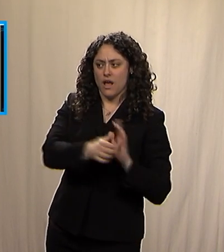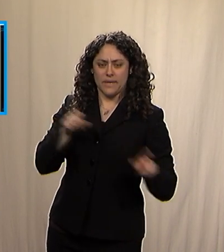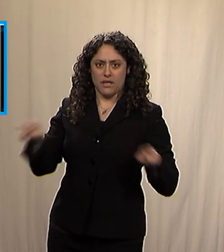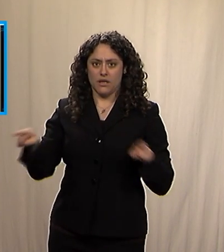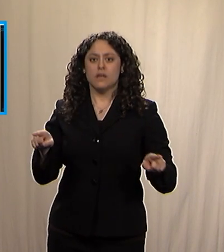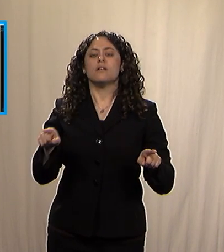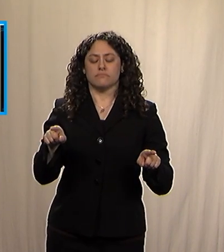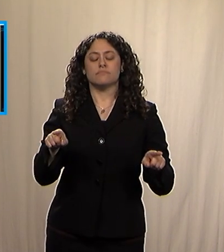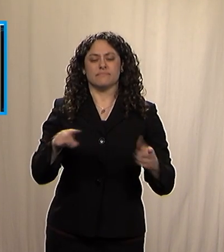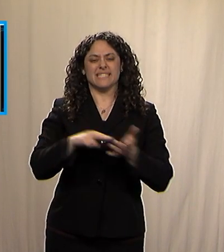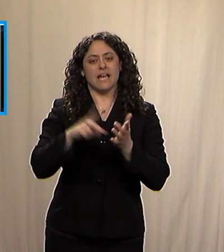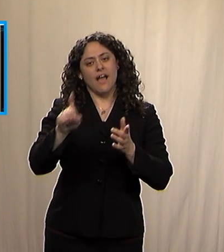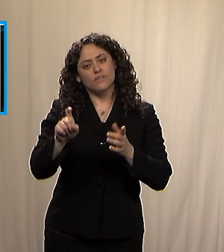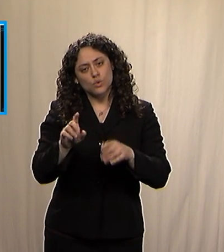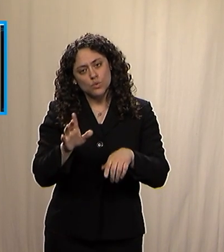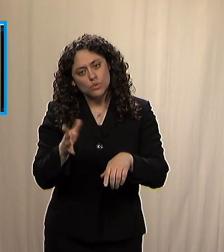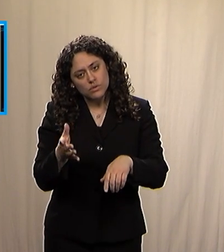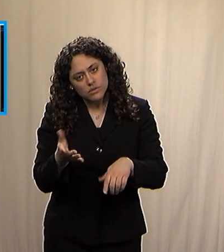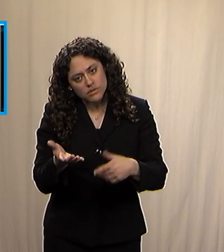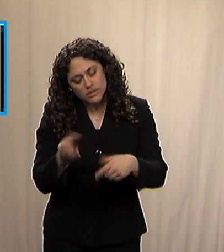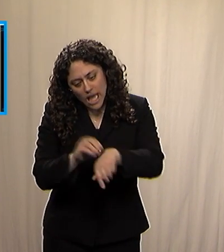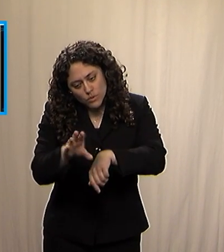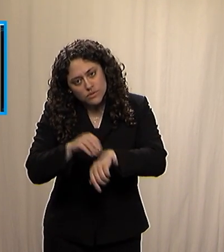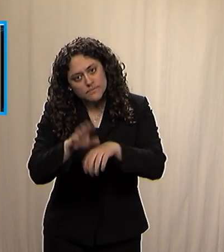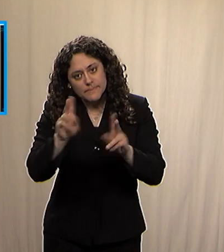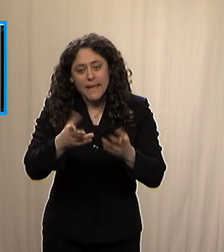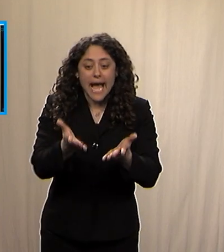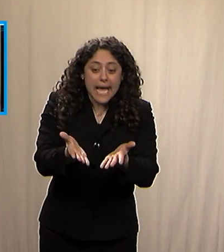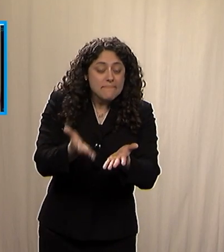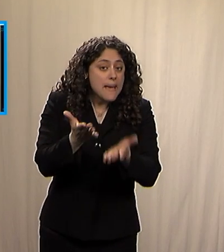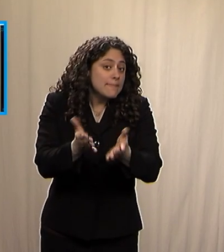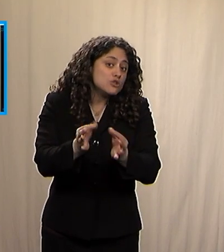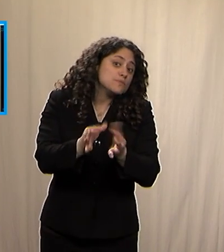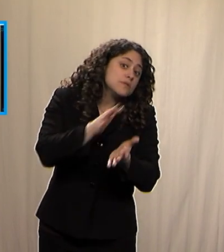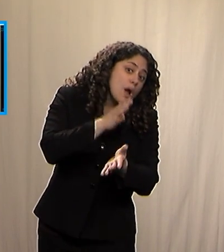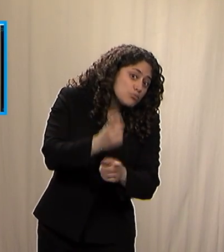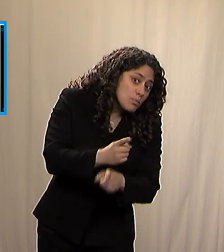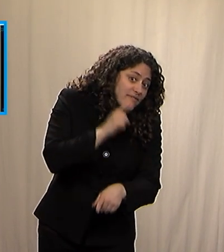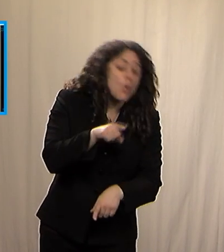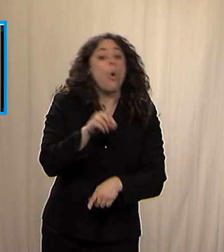in terms of what might be appropriate or not. So I don't know.